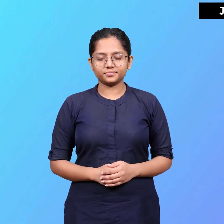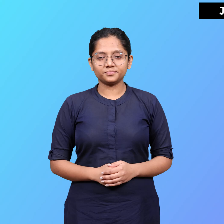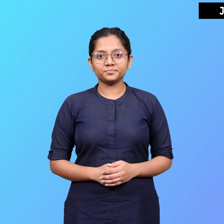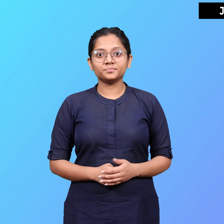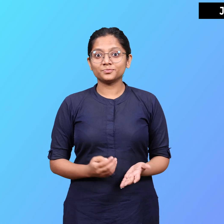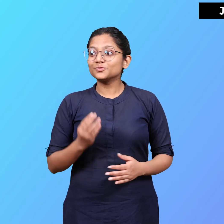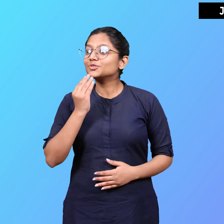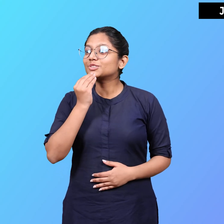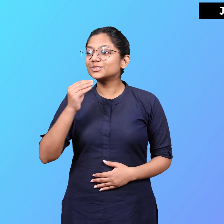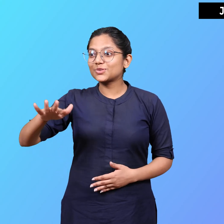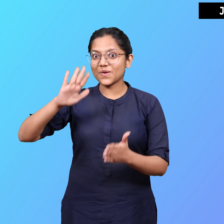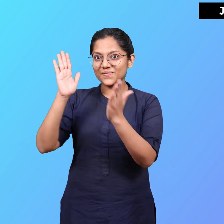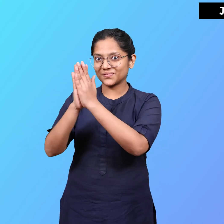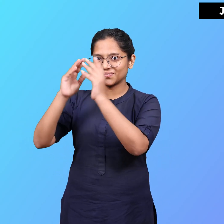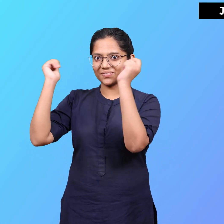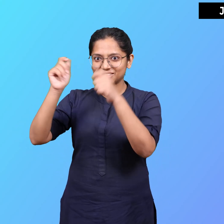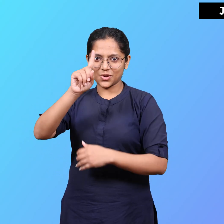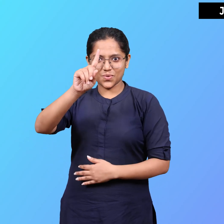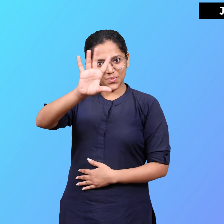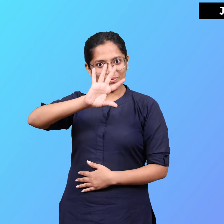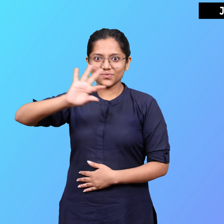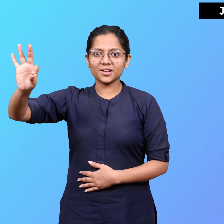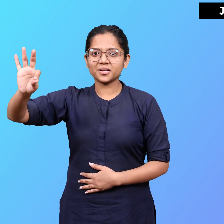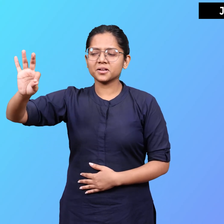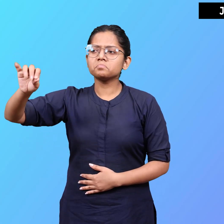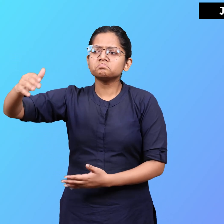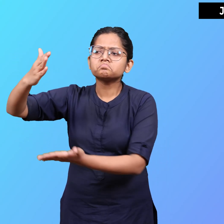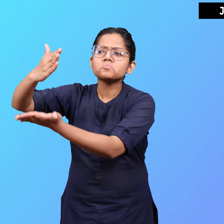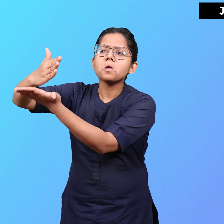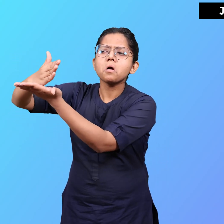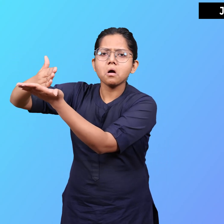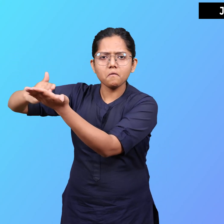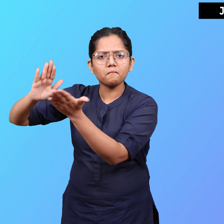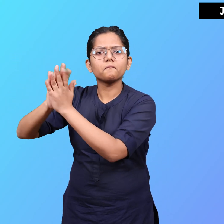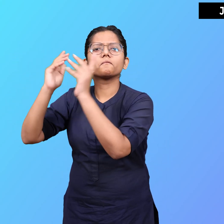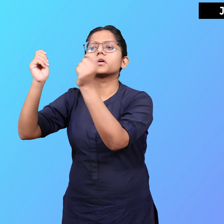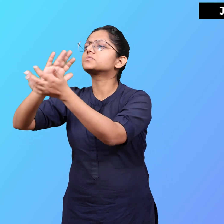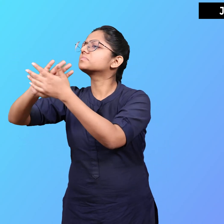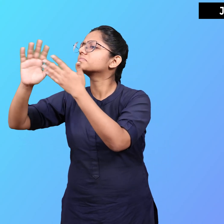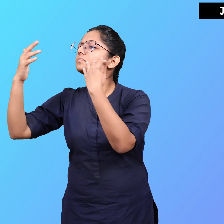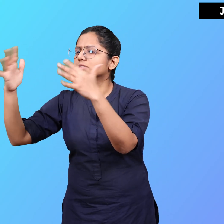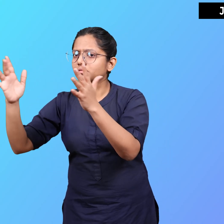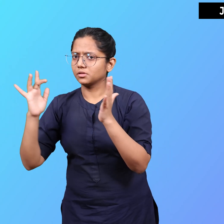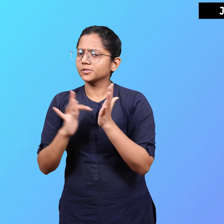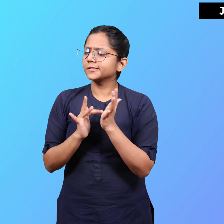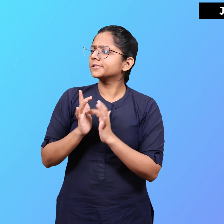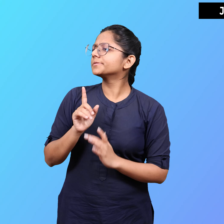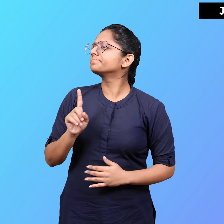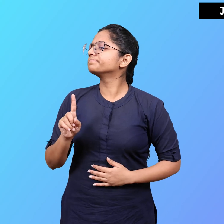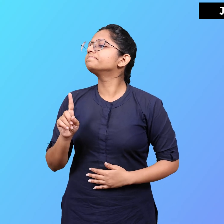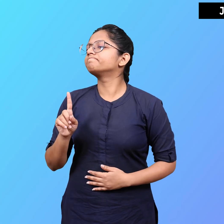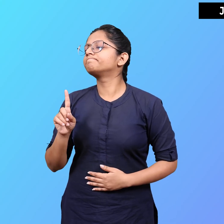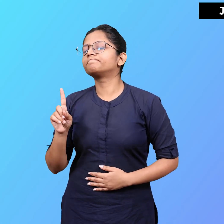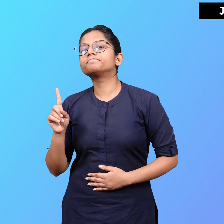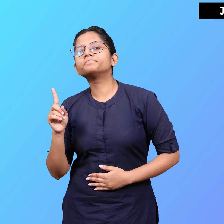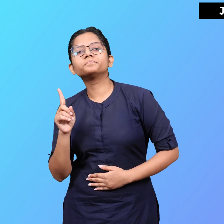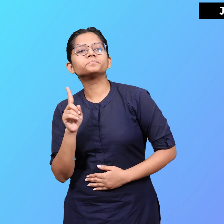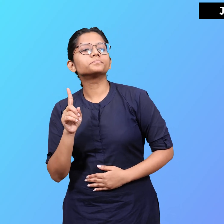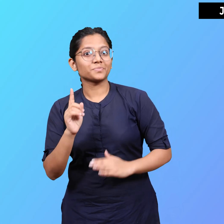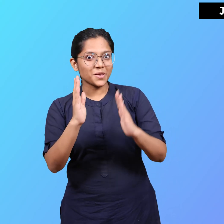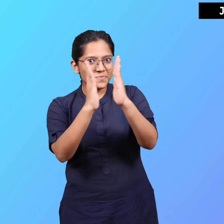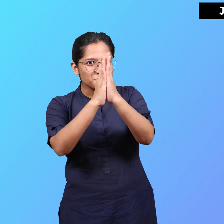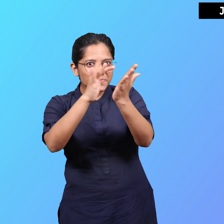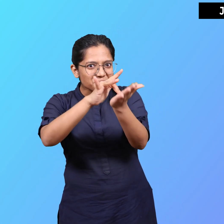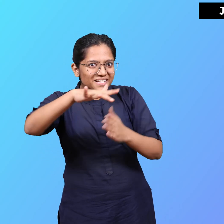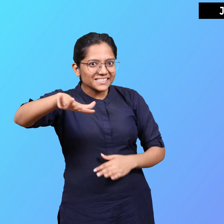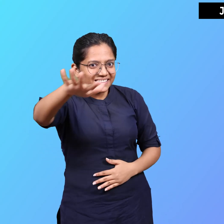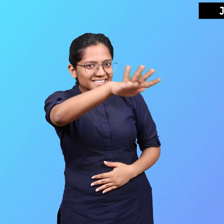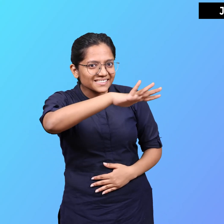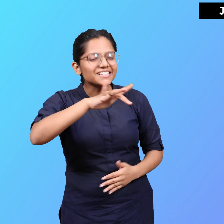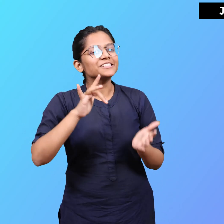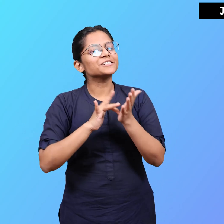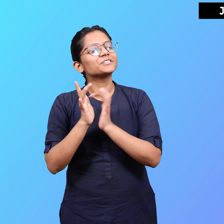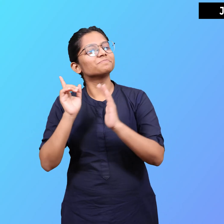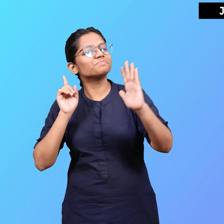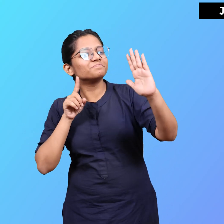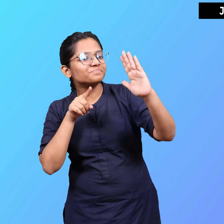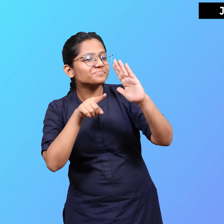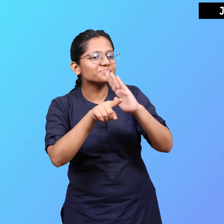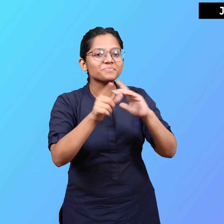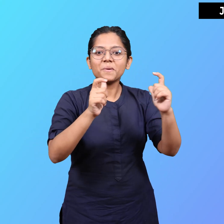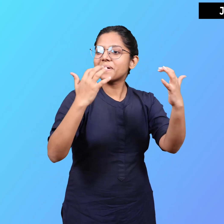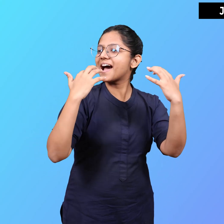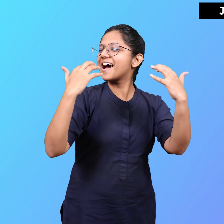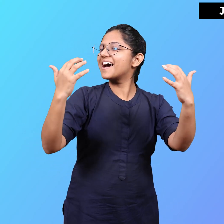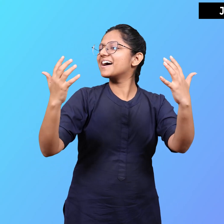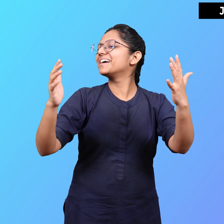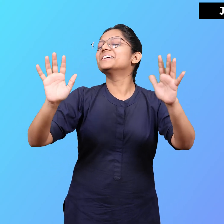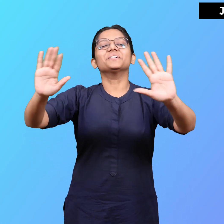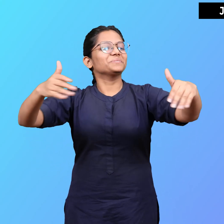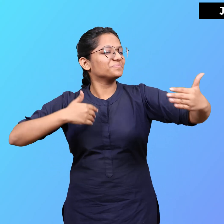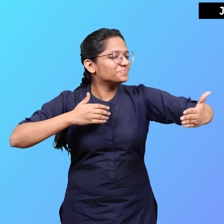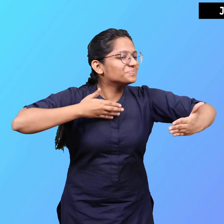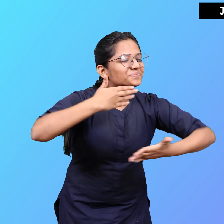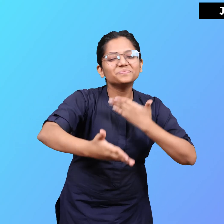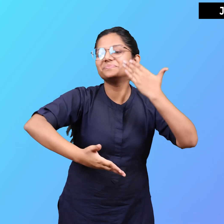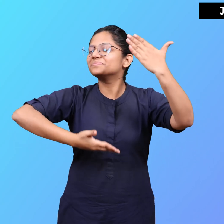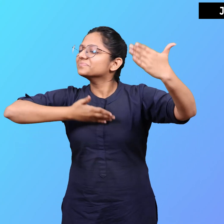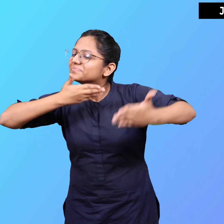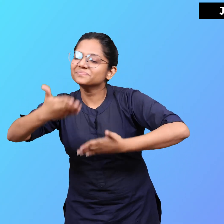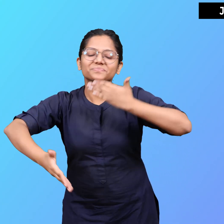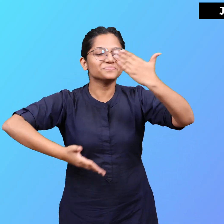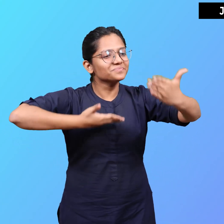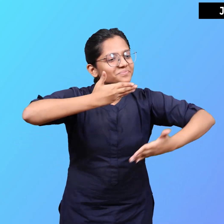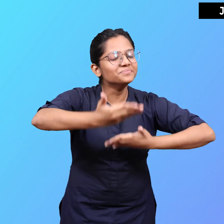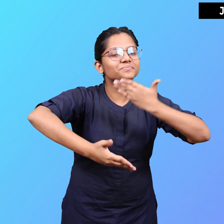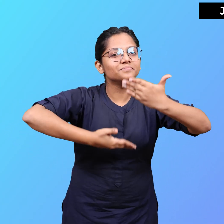When the festival was about half finished, Jesus went to the Temple area and began to teach.